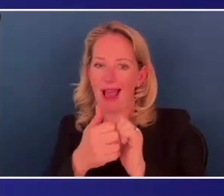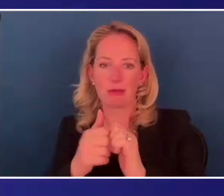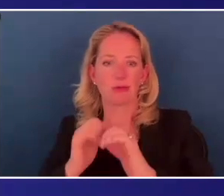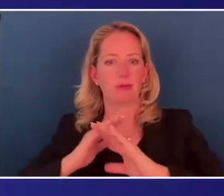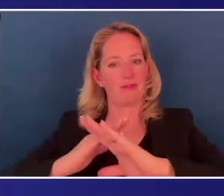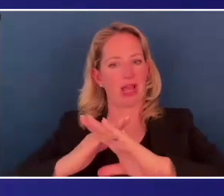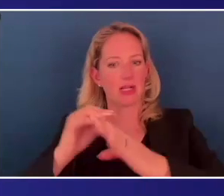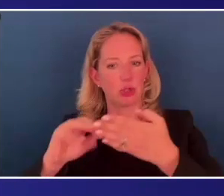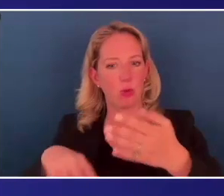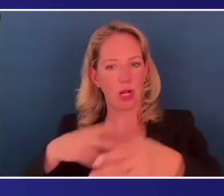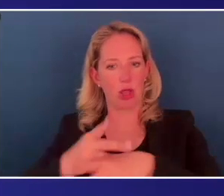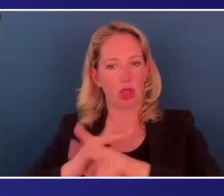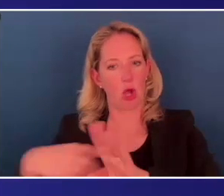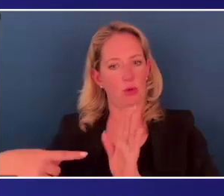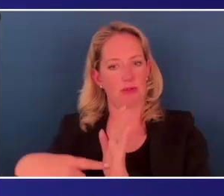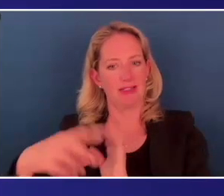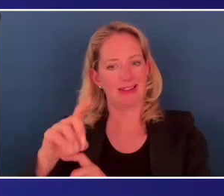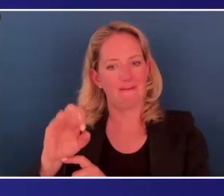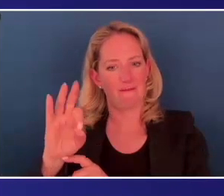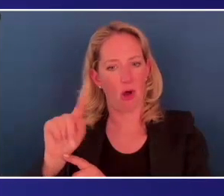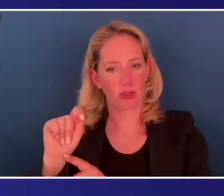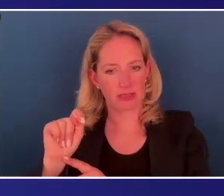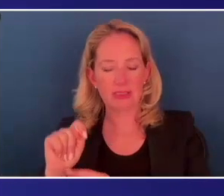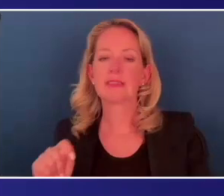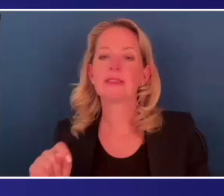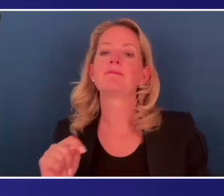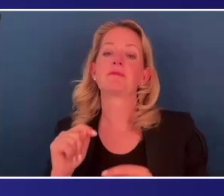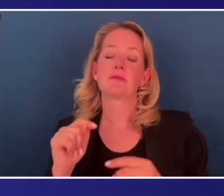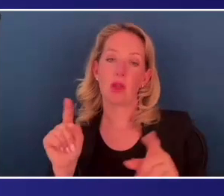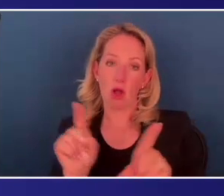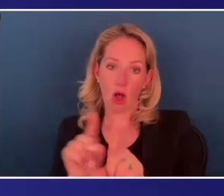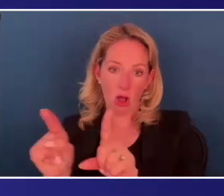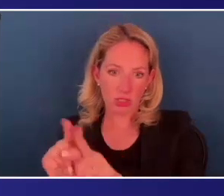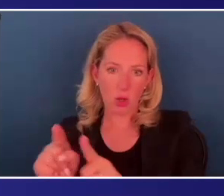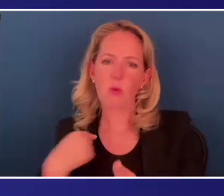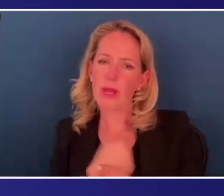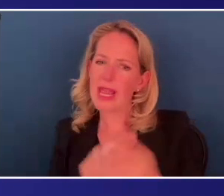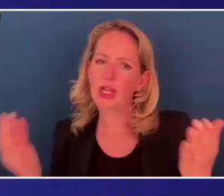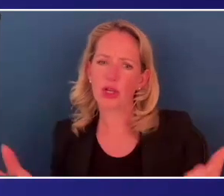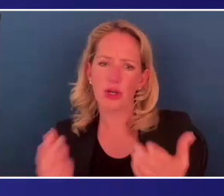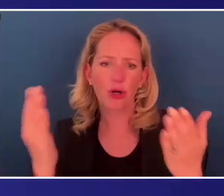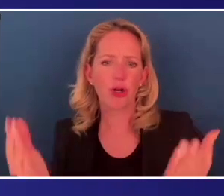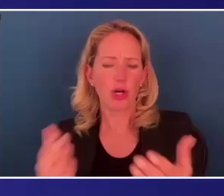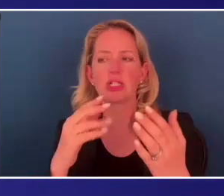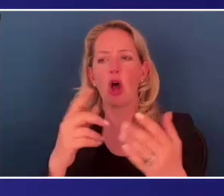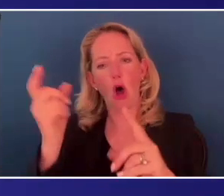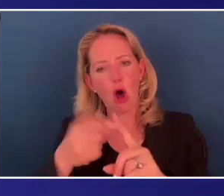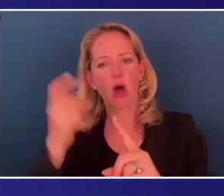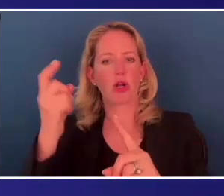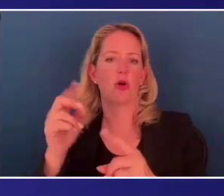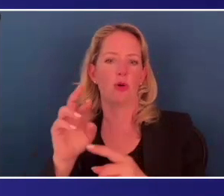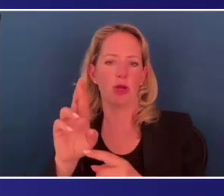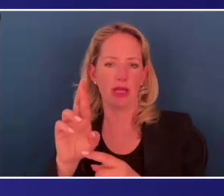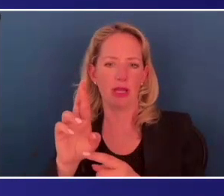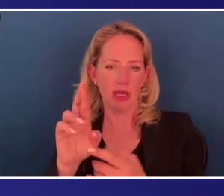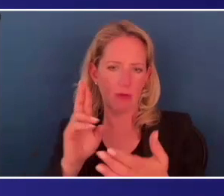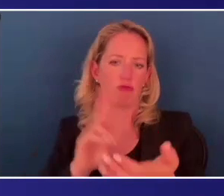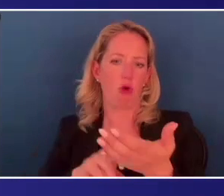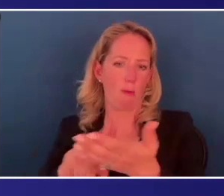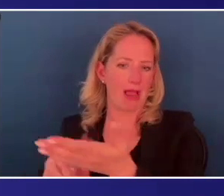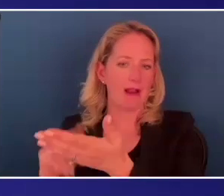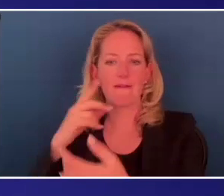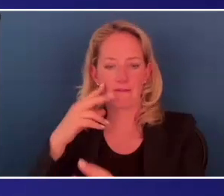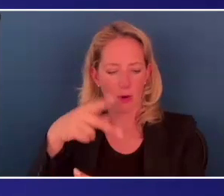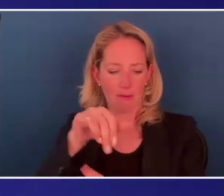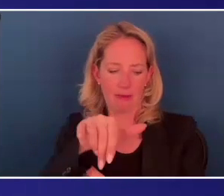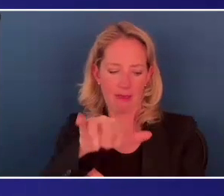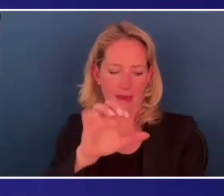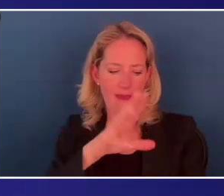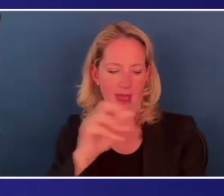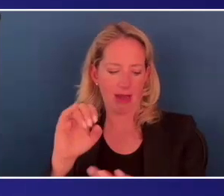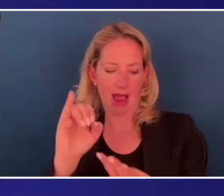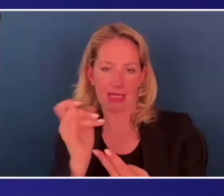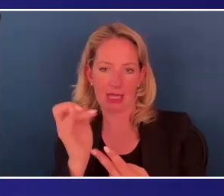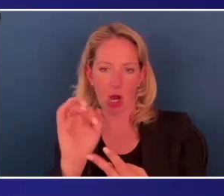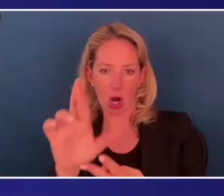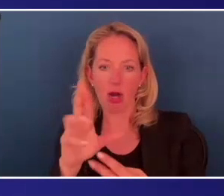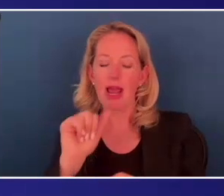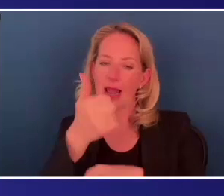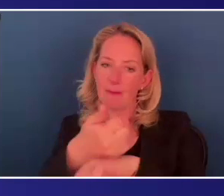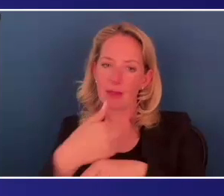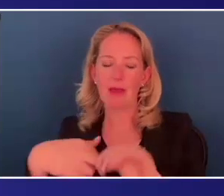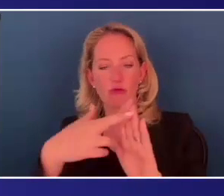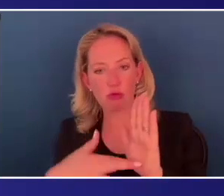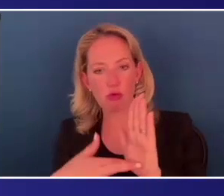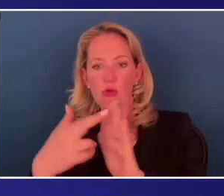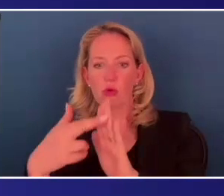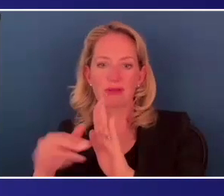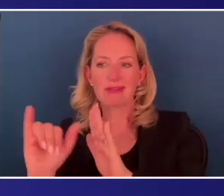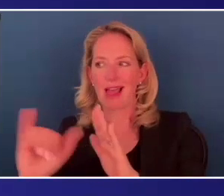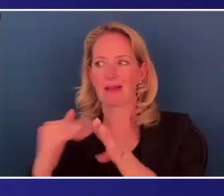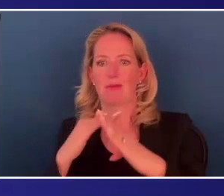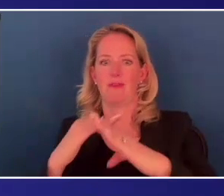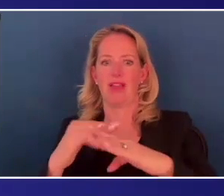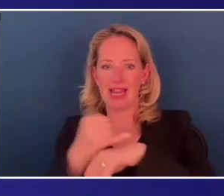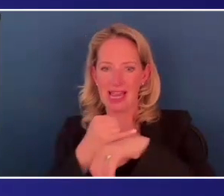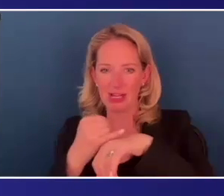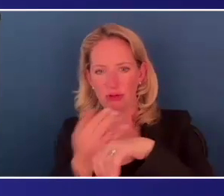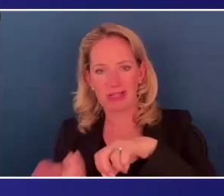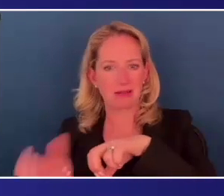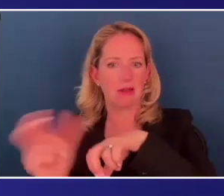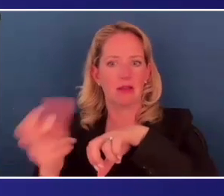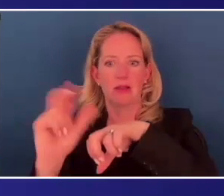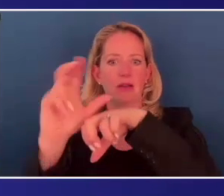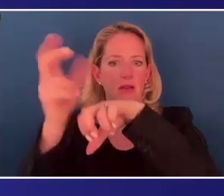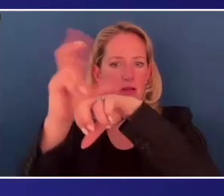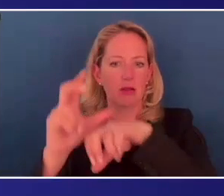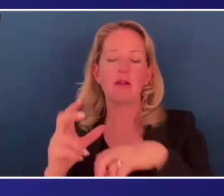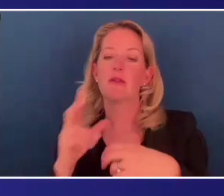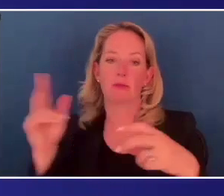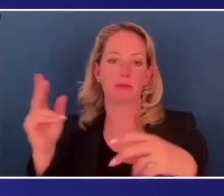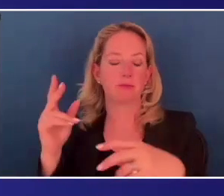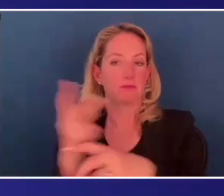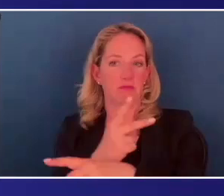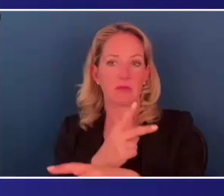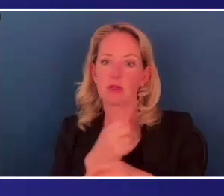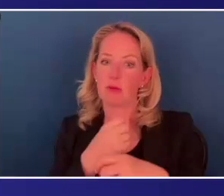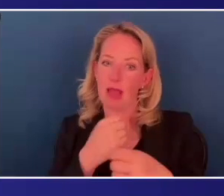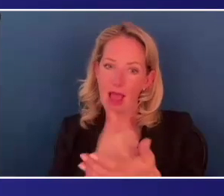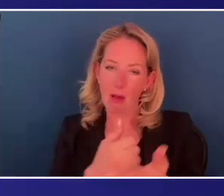Additionally, 3rd way urges the department to prioritize auto enrollment of struggling student loan borrowers into IDR programs like PAY and ICR and implement rules like preventing interest capitalization to keep more student loan borrowers in good financial standing.